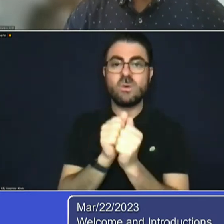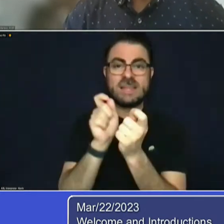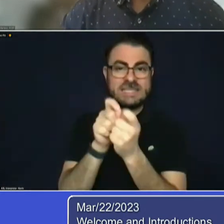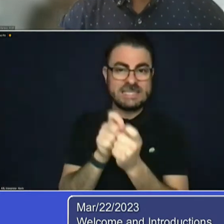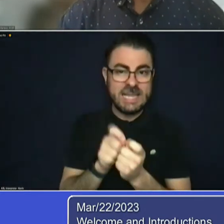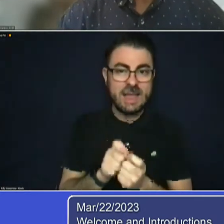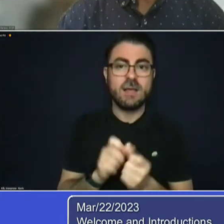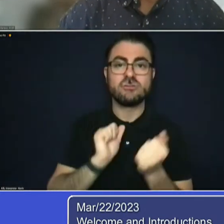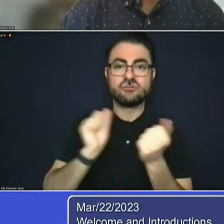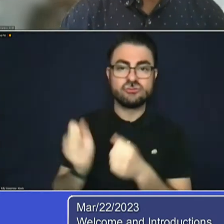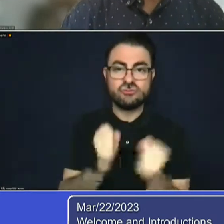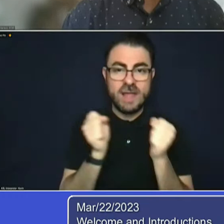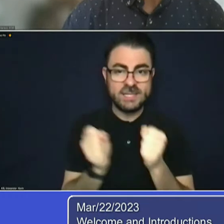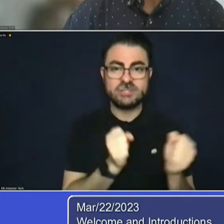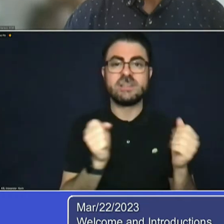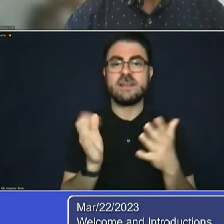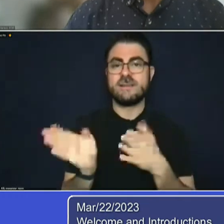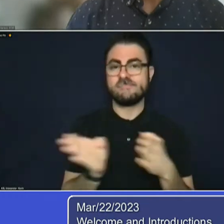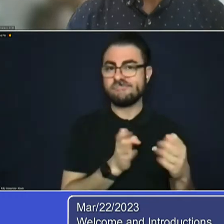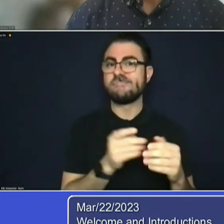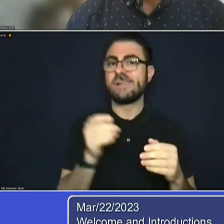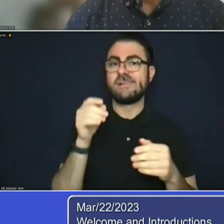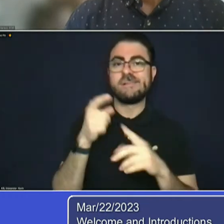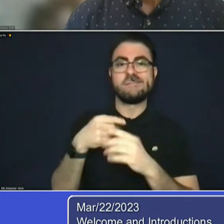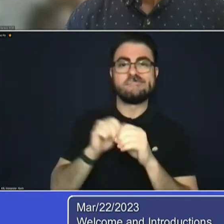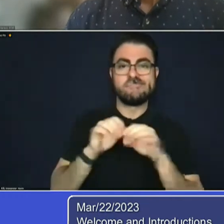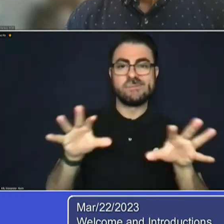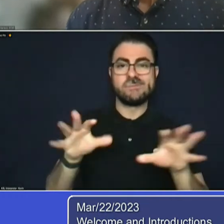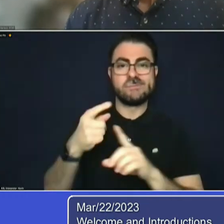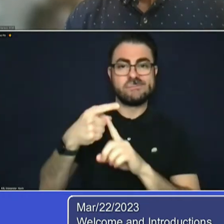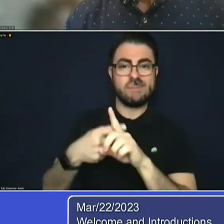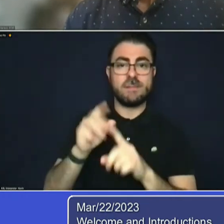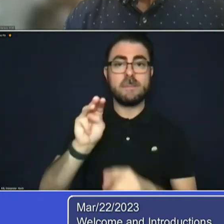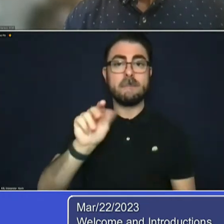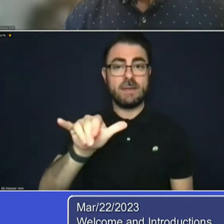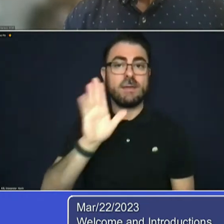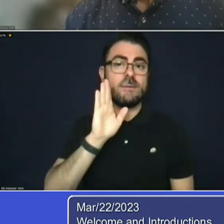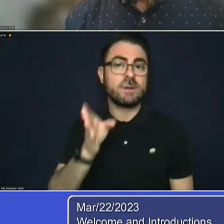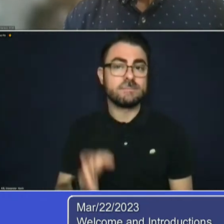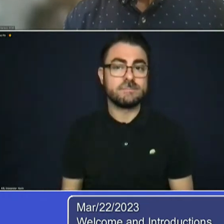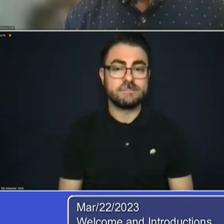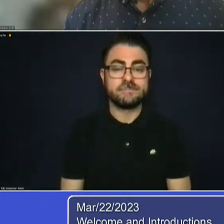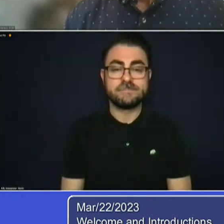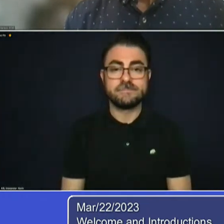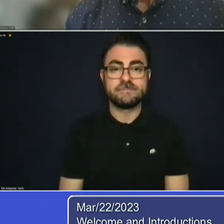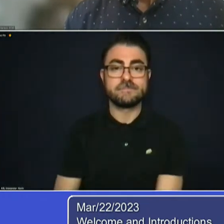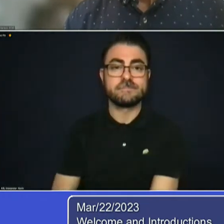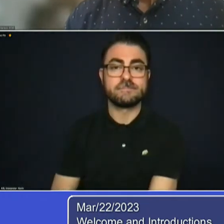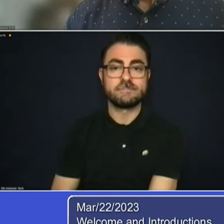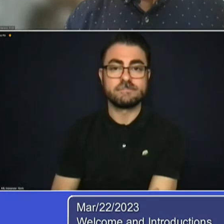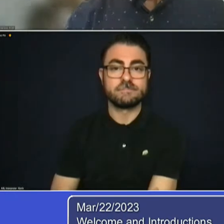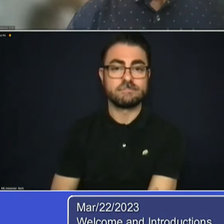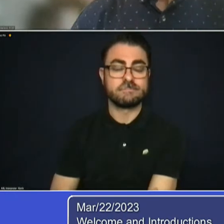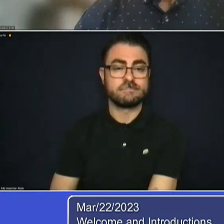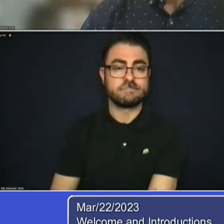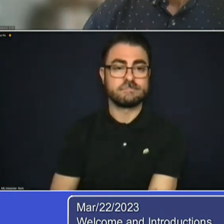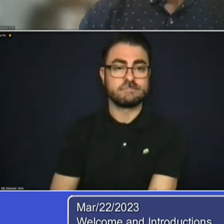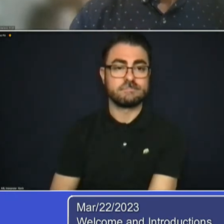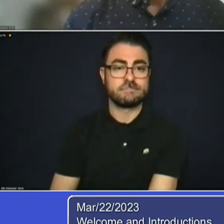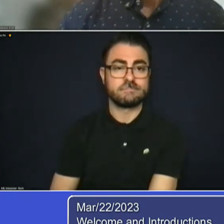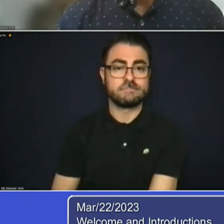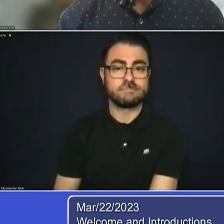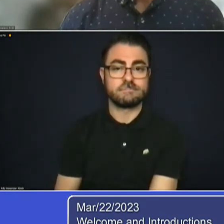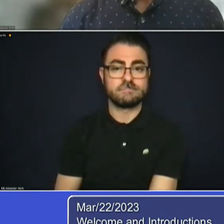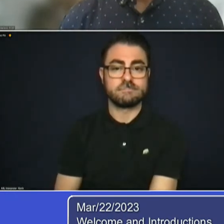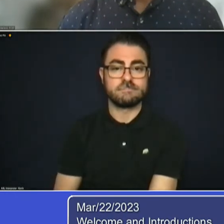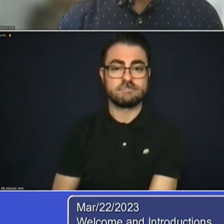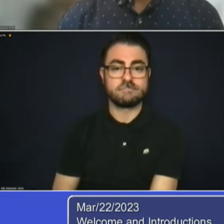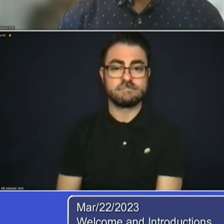AND USE THAT TO STRENGTHEN THE